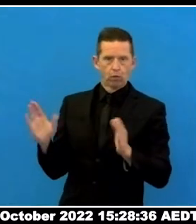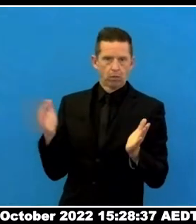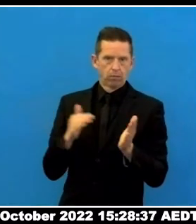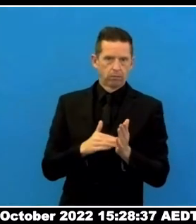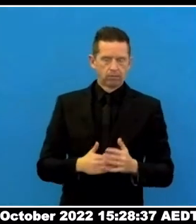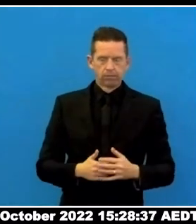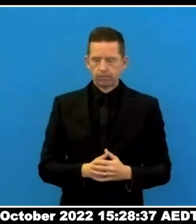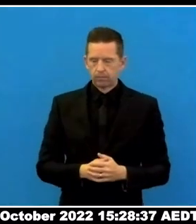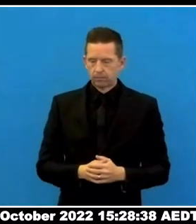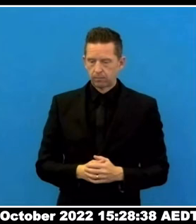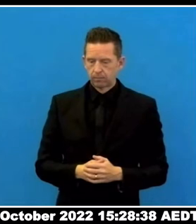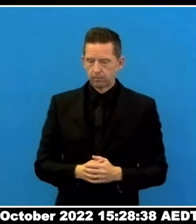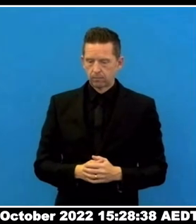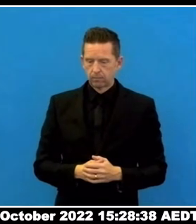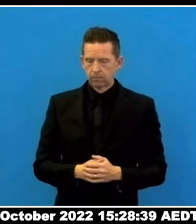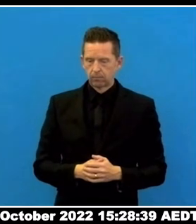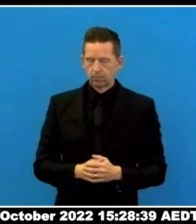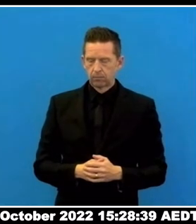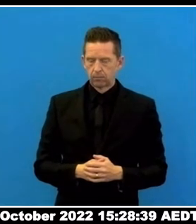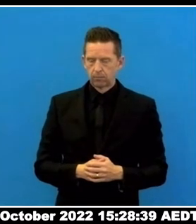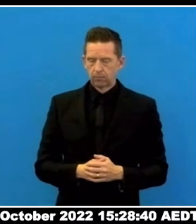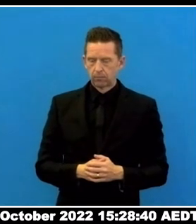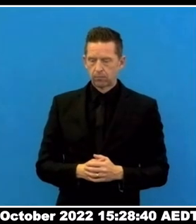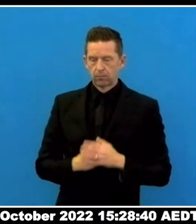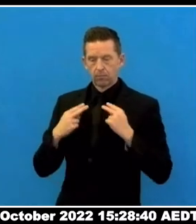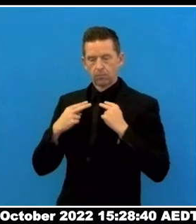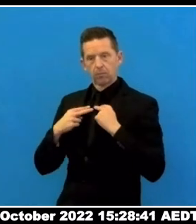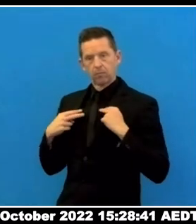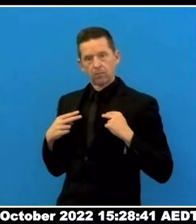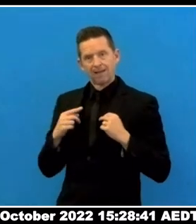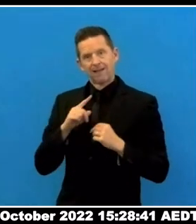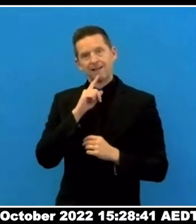So all three of you have your own experience